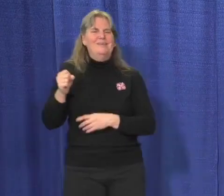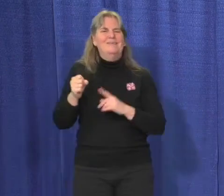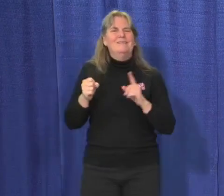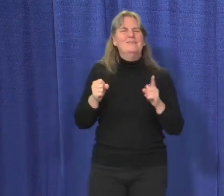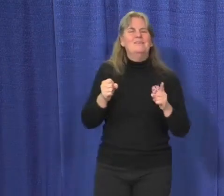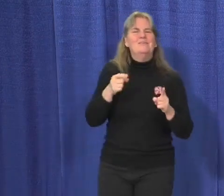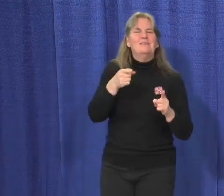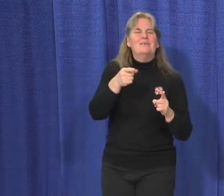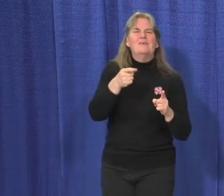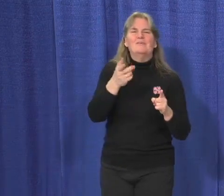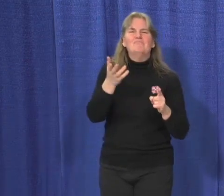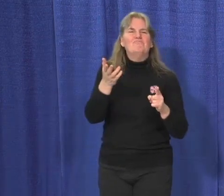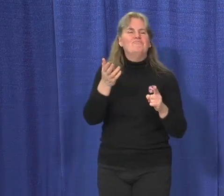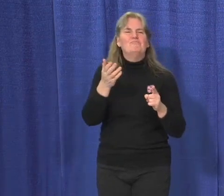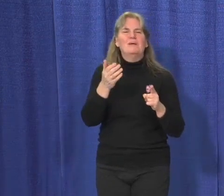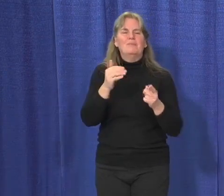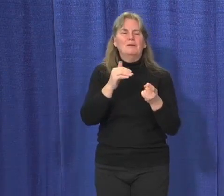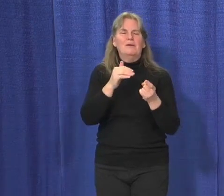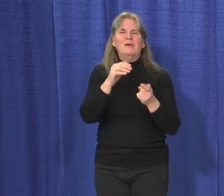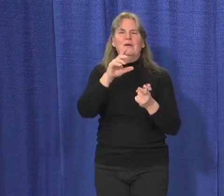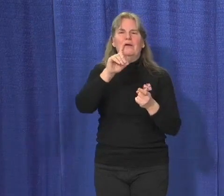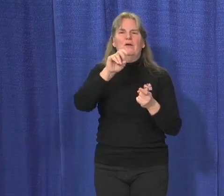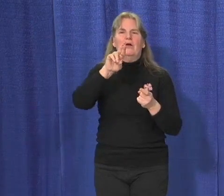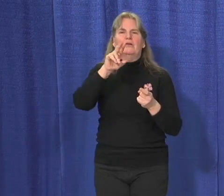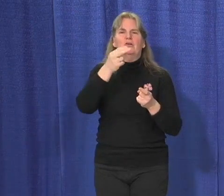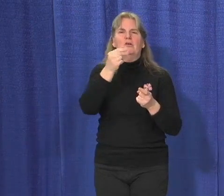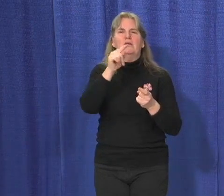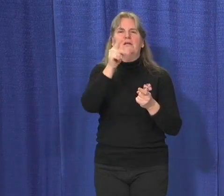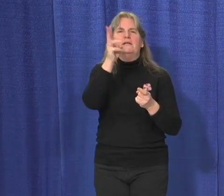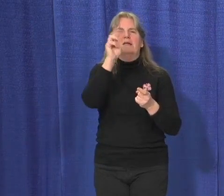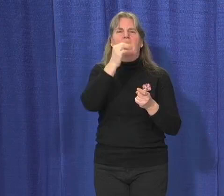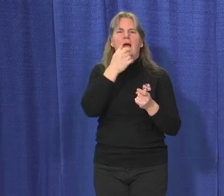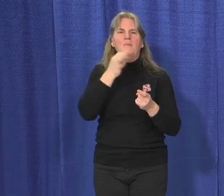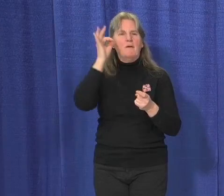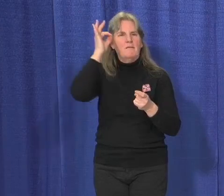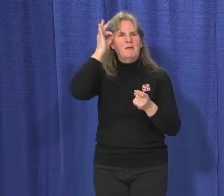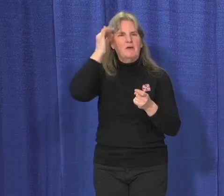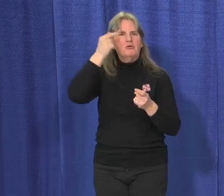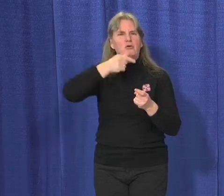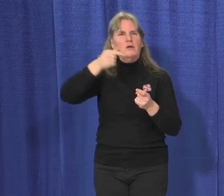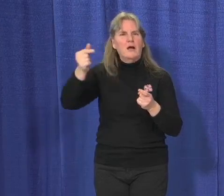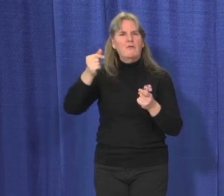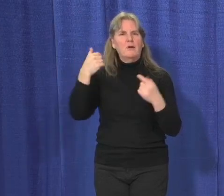analysis. Even if you read Doctor Tam's statement from her last